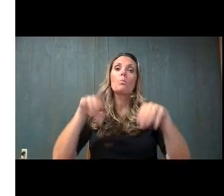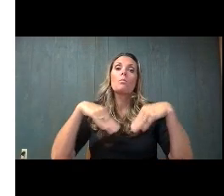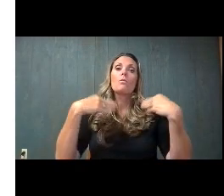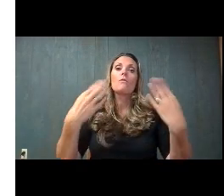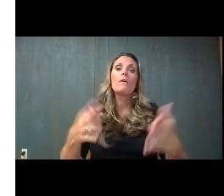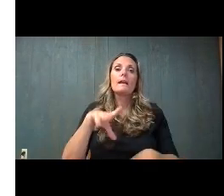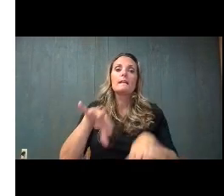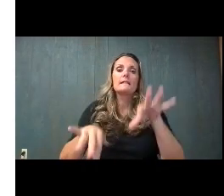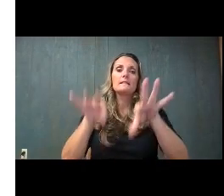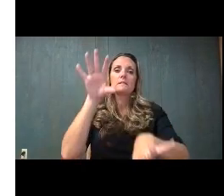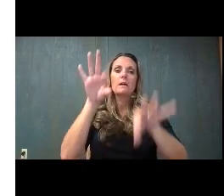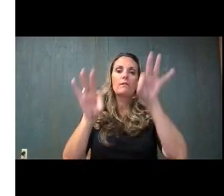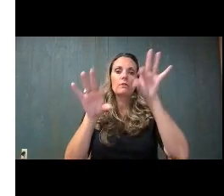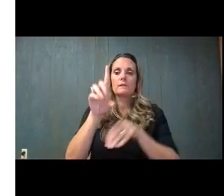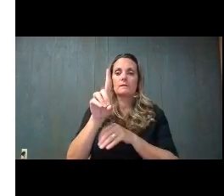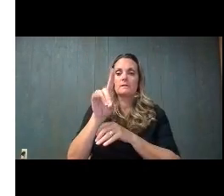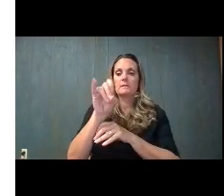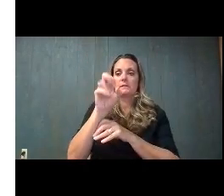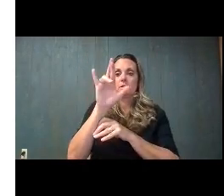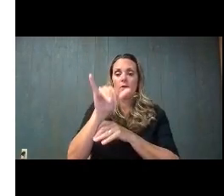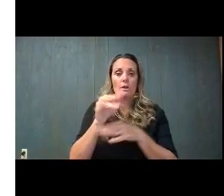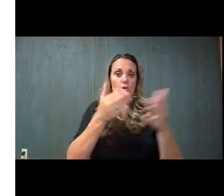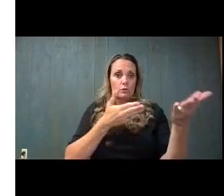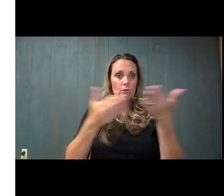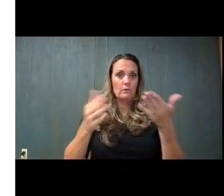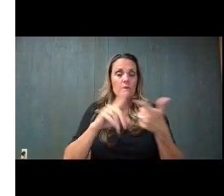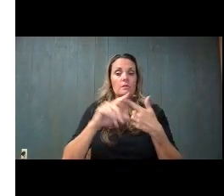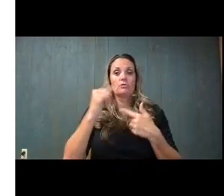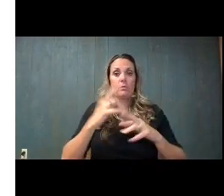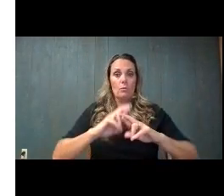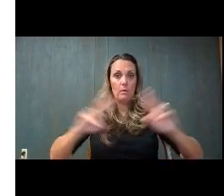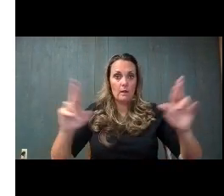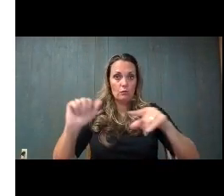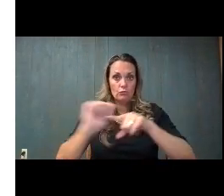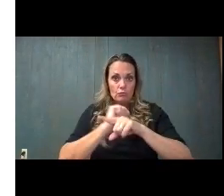services, job readiness training, outcome based